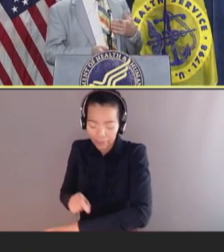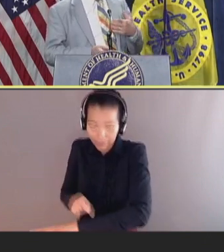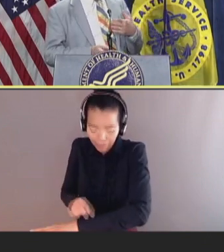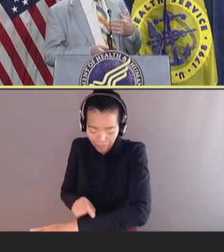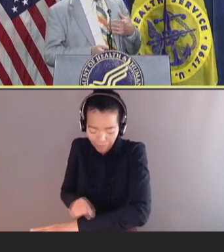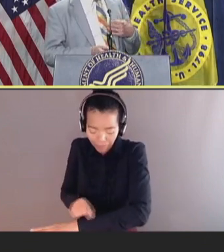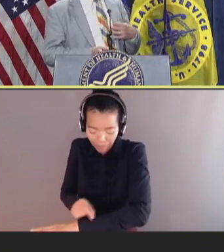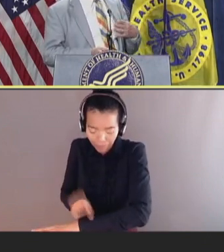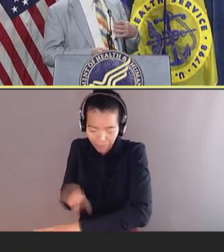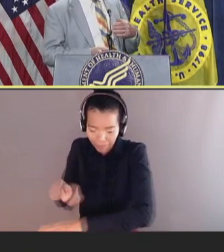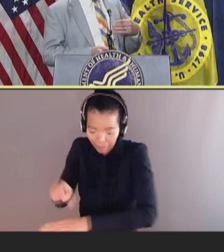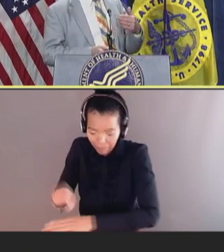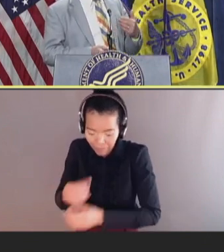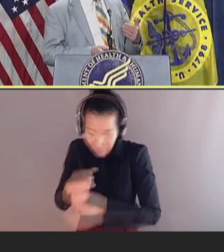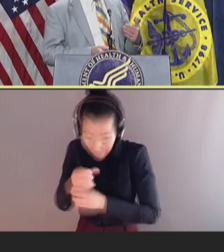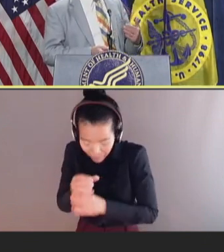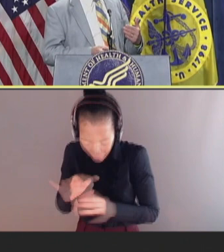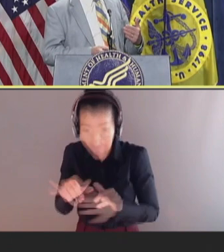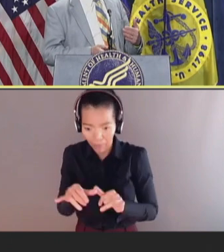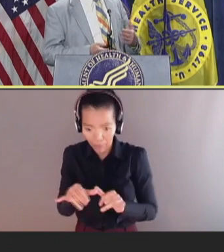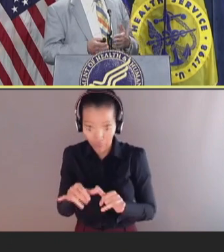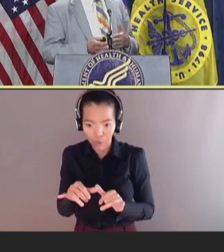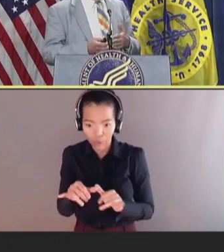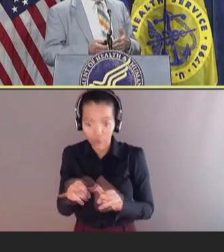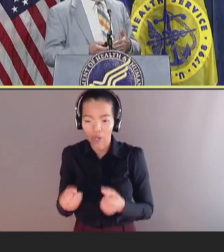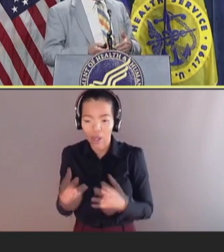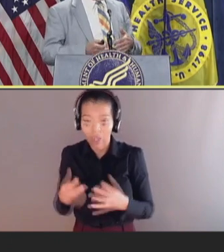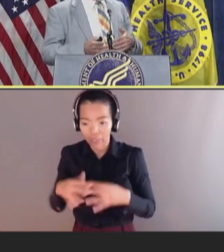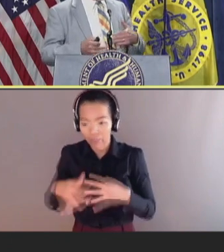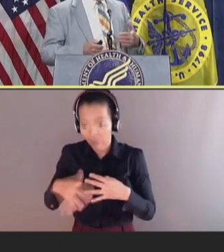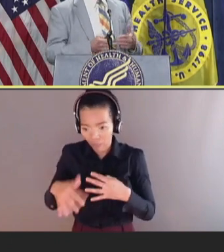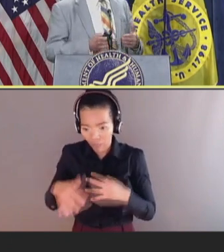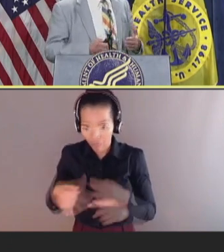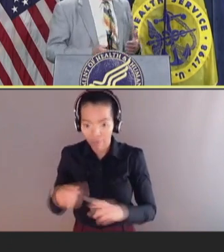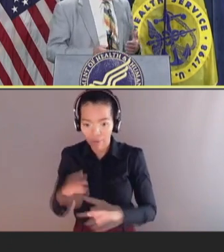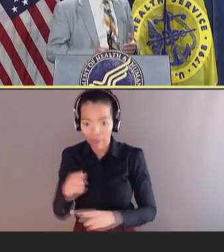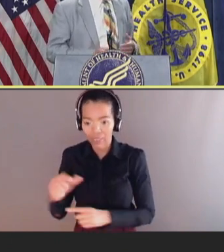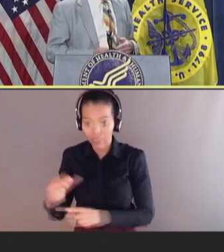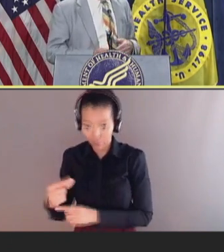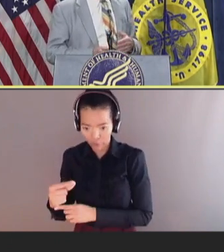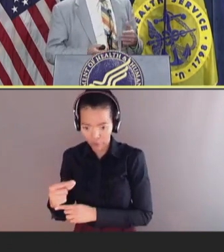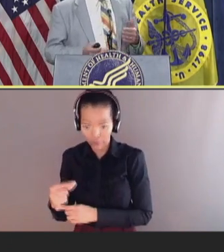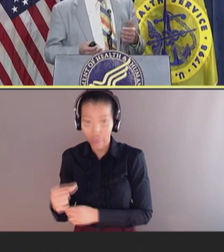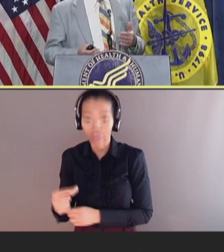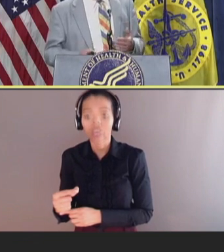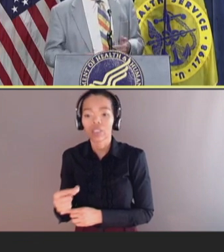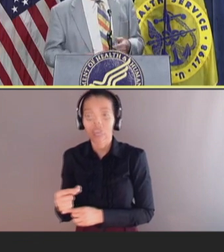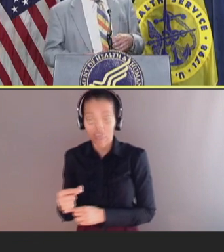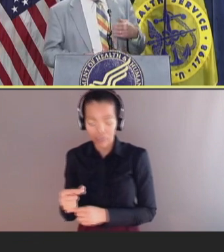being shed as an estimate of the total in vivo replication of mycobacteria to